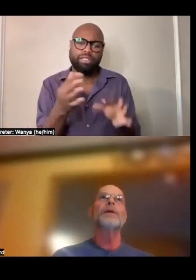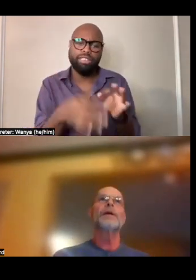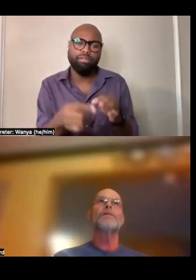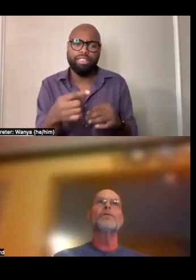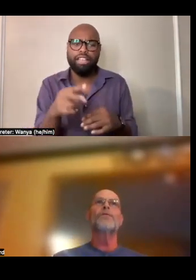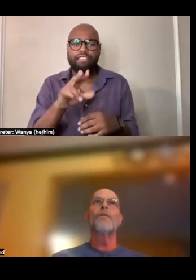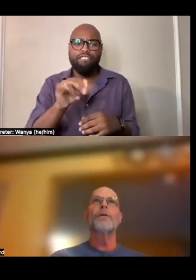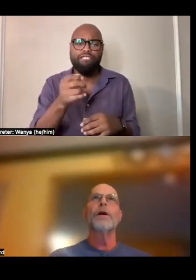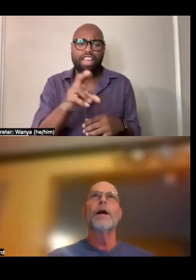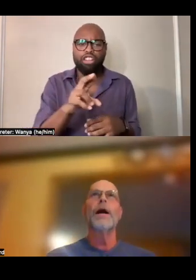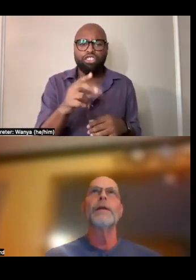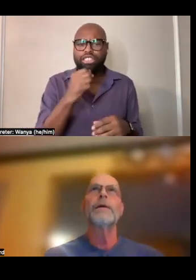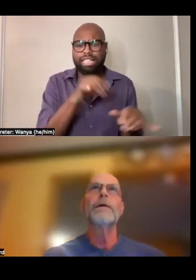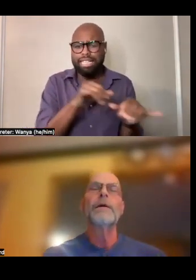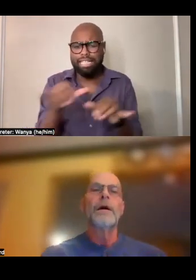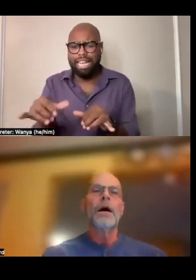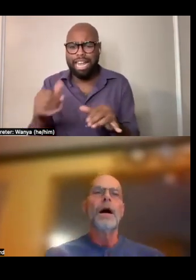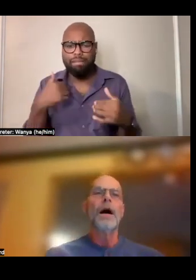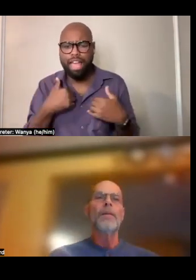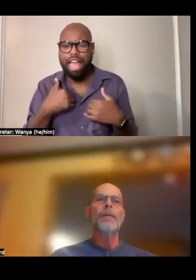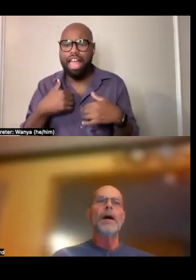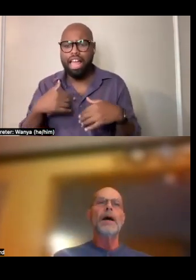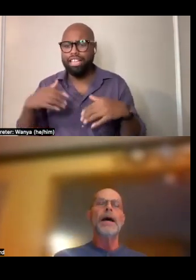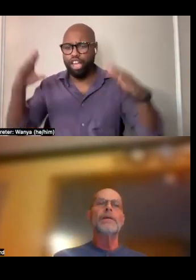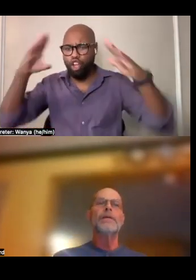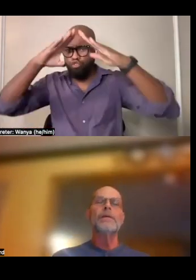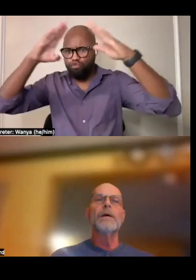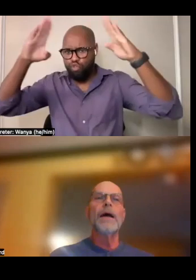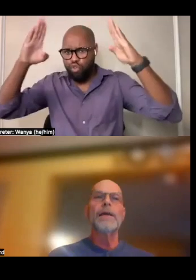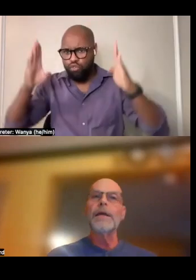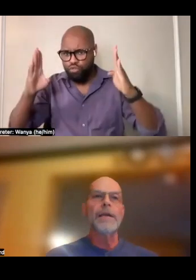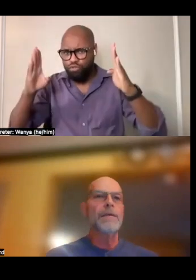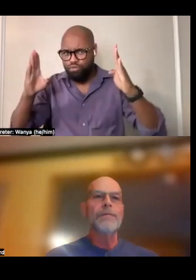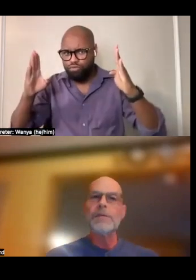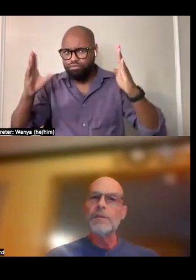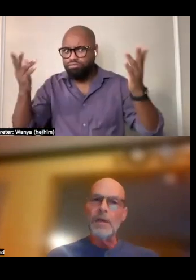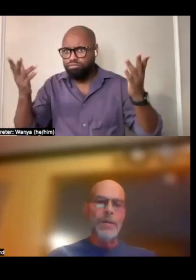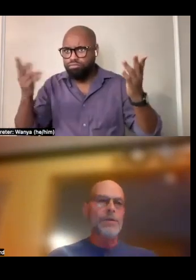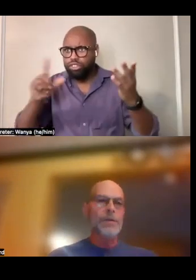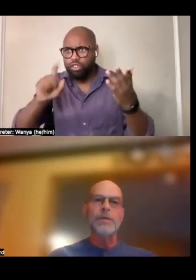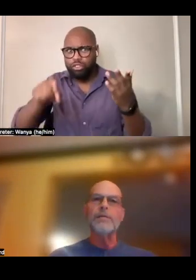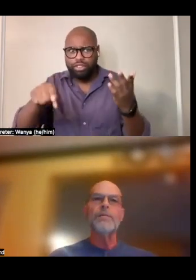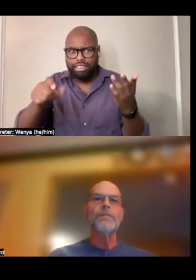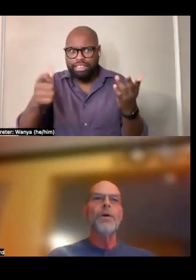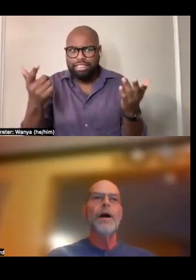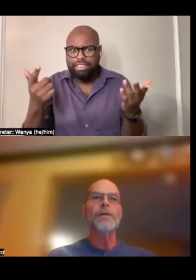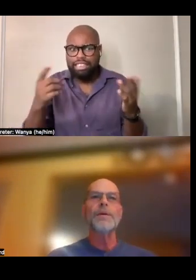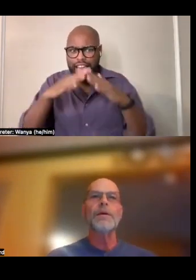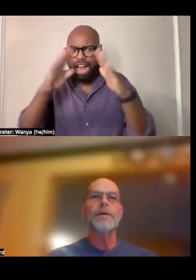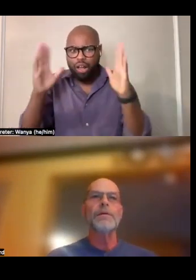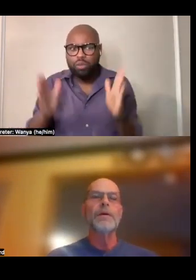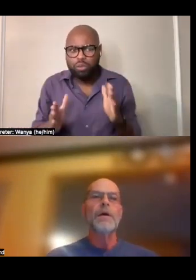thing as that roof over your head. And again, this has been mentioned prior speakers.